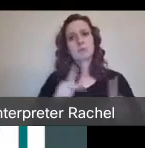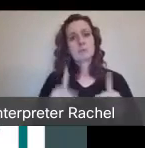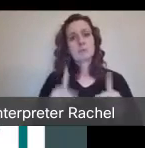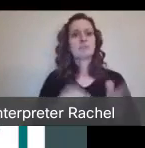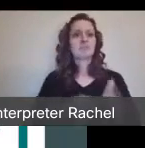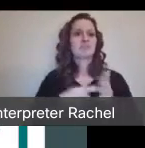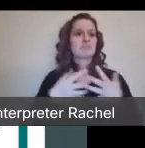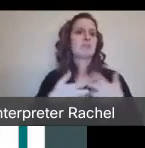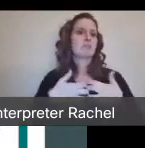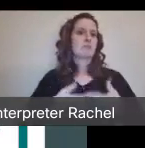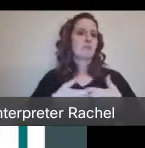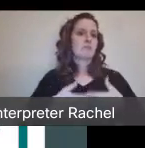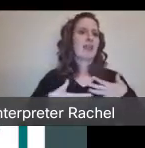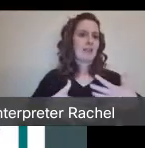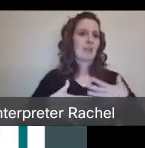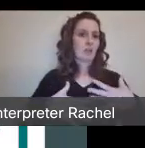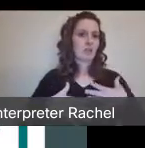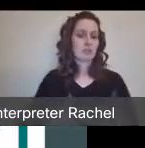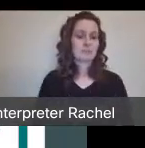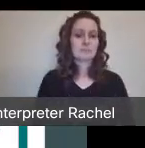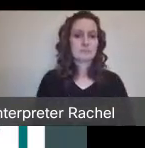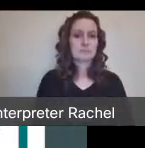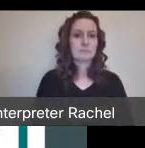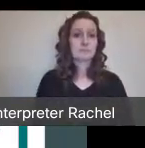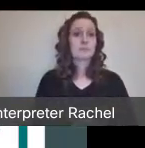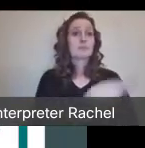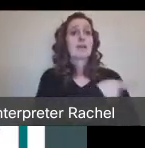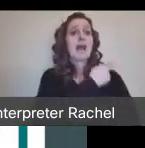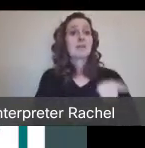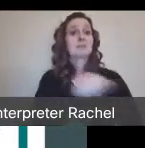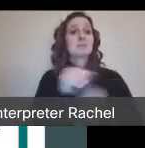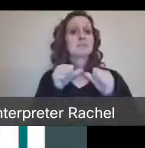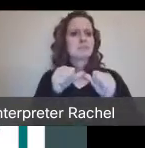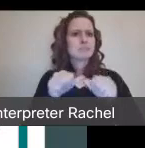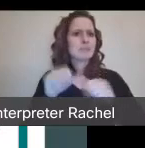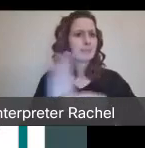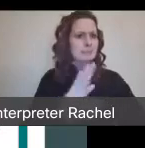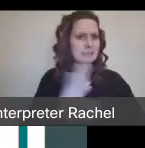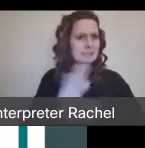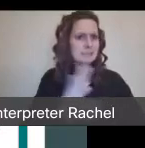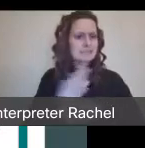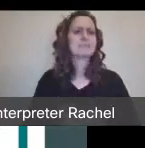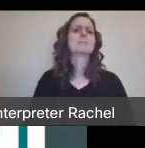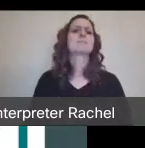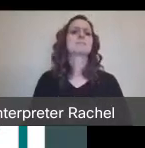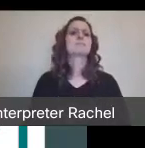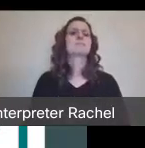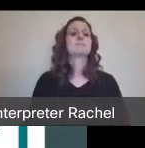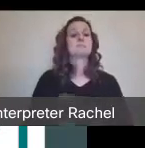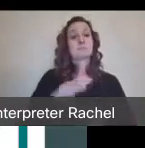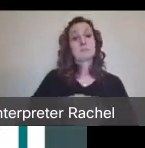a ventilator. Our hospitals do remain busy. To put this in some context, on October the 1st